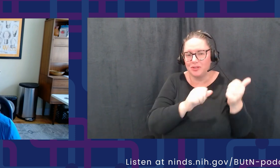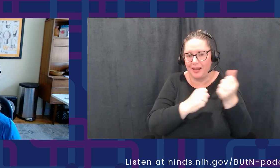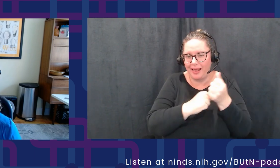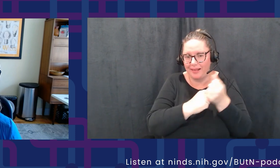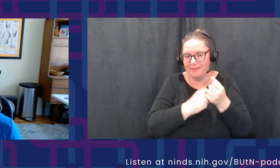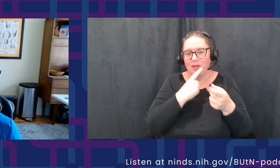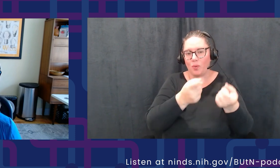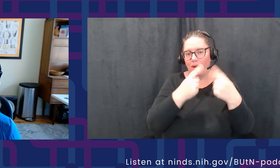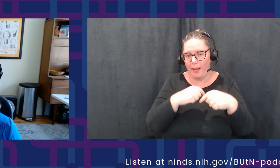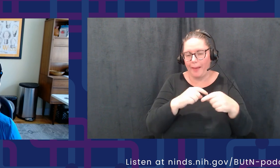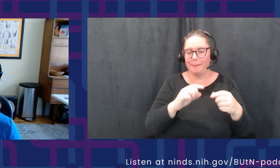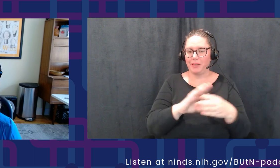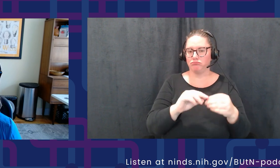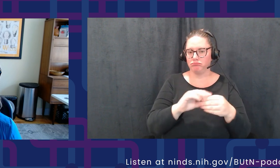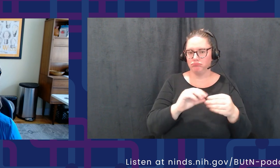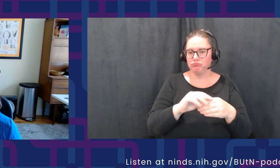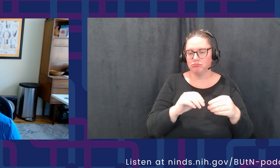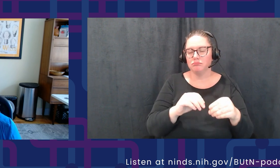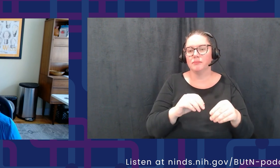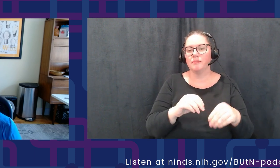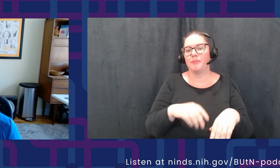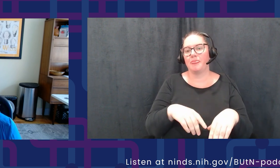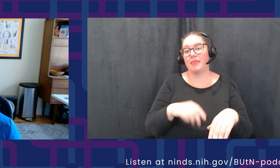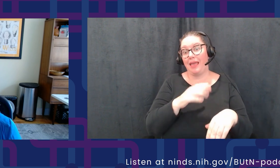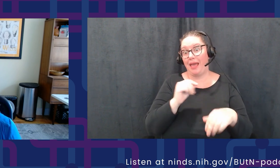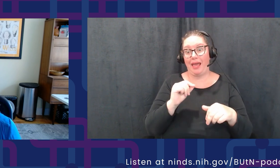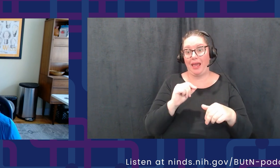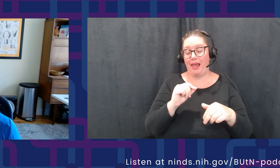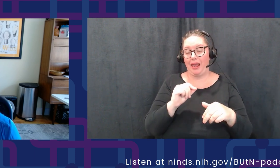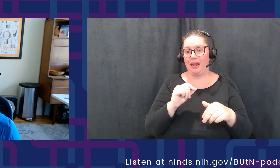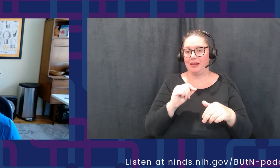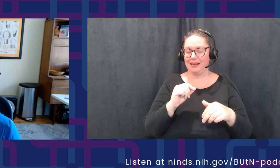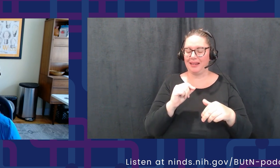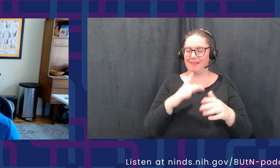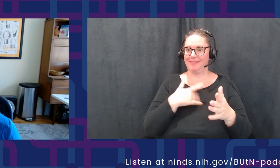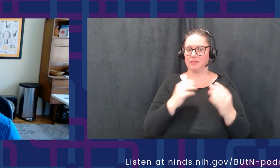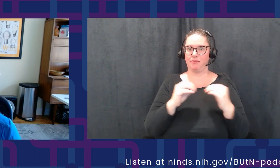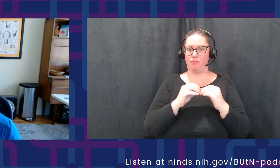And first of all, it's like so-- it's so much more meaningful and I remember those things so much more.